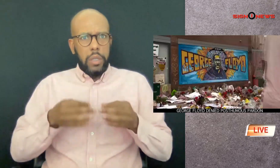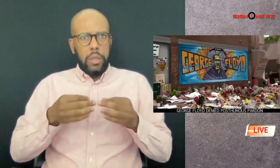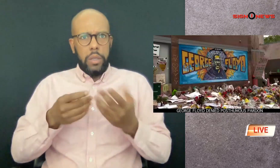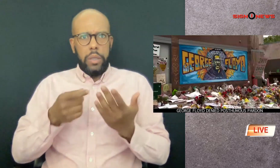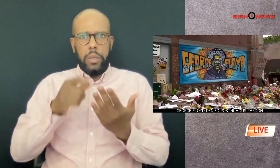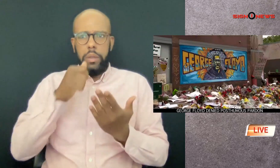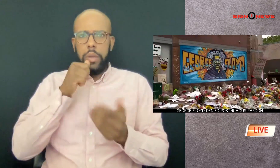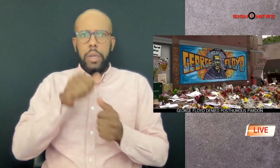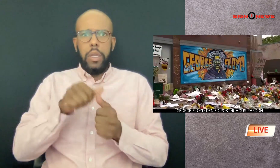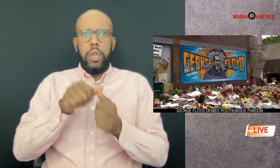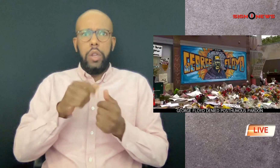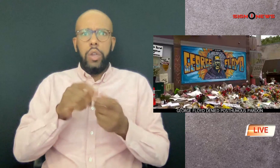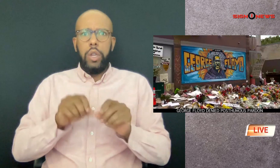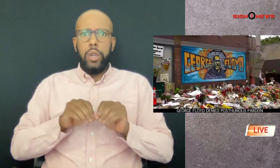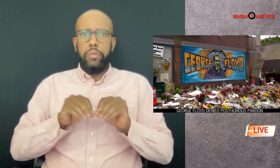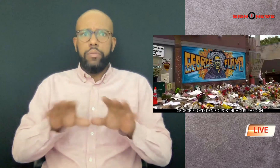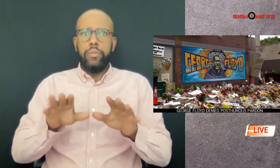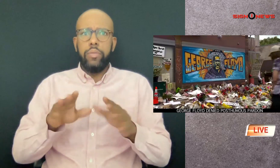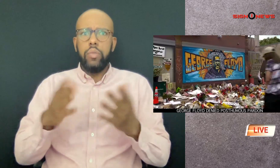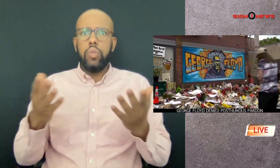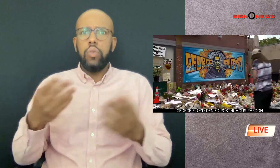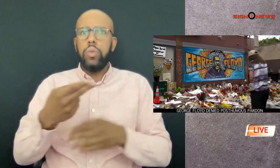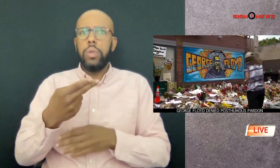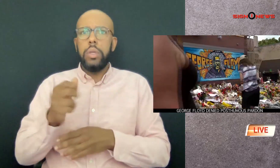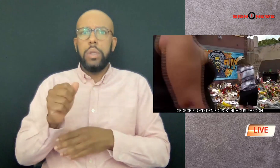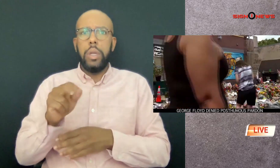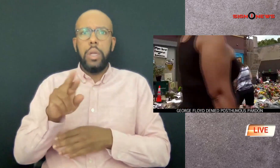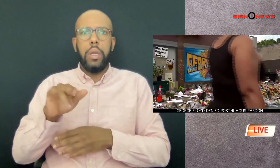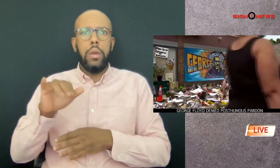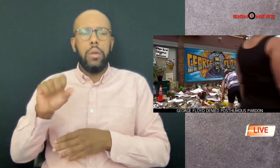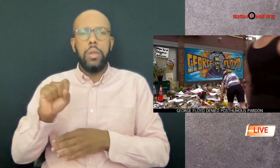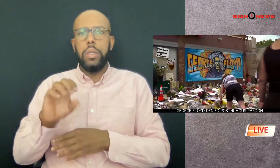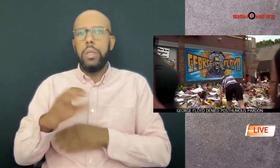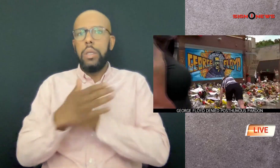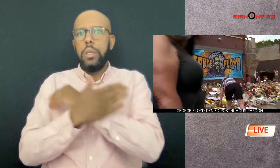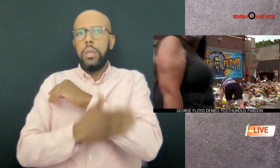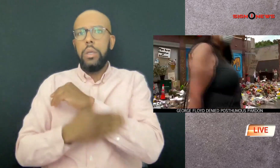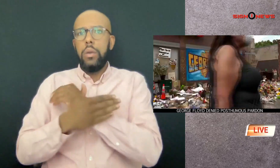the decision came in a letter to the Harris County public defender